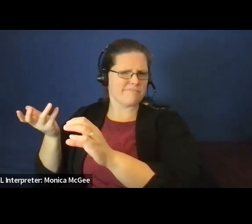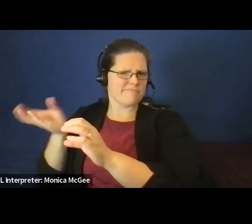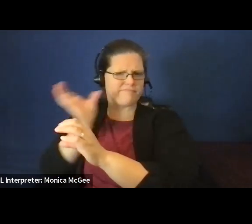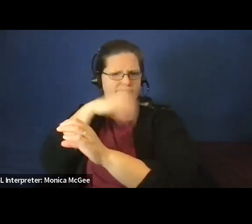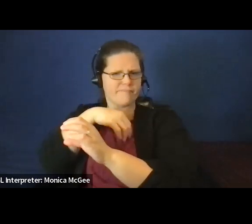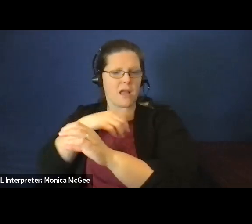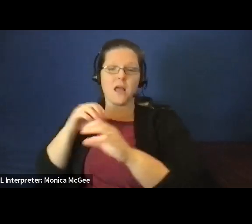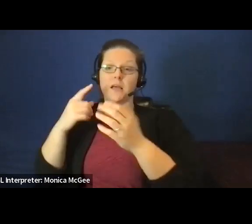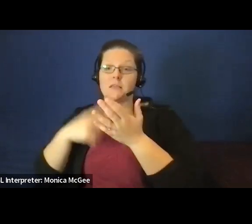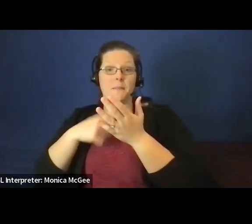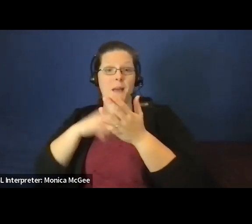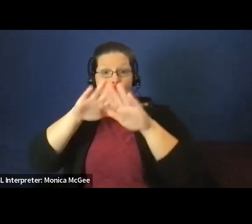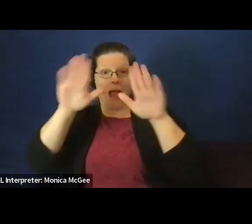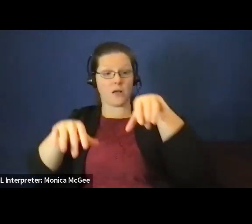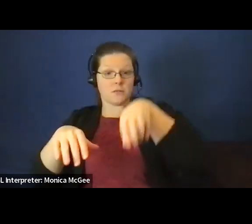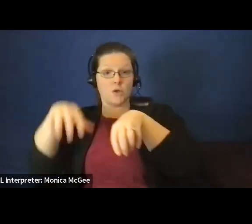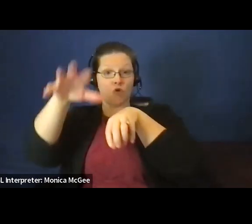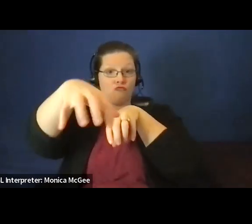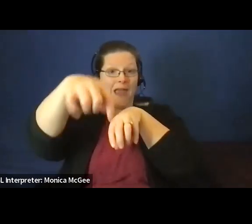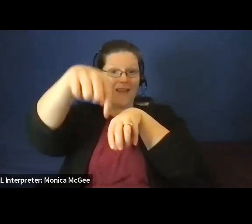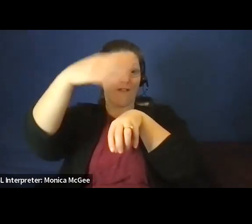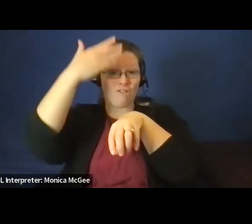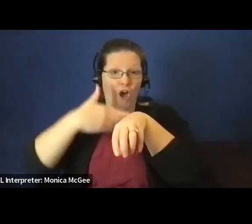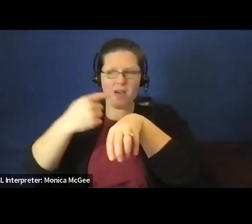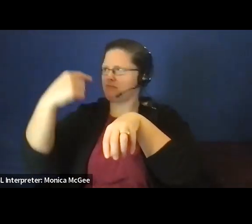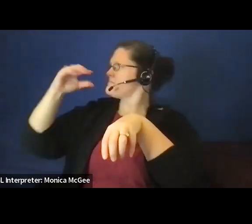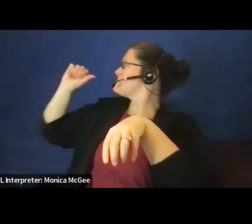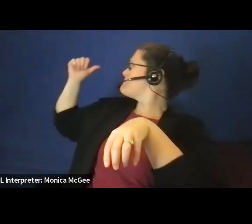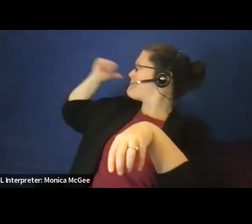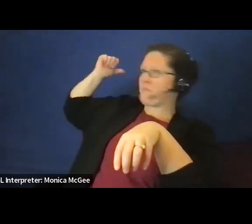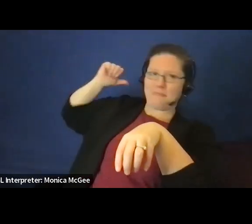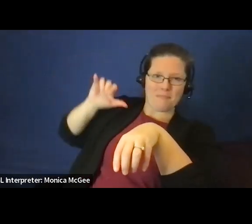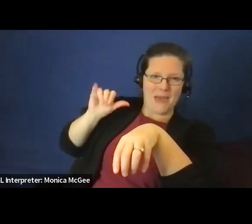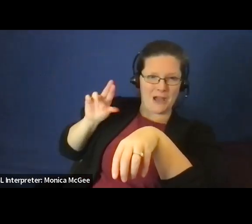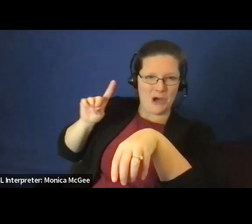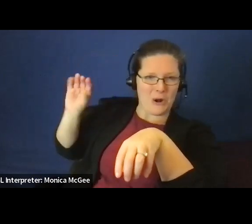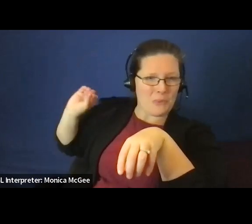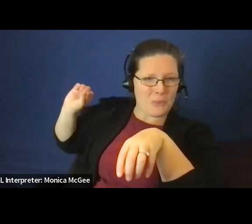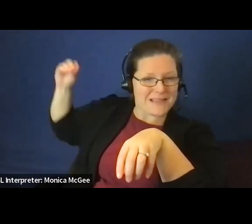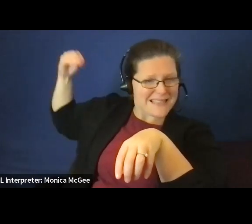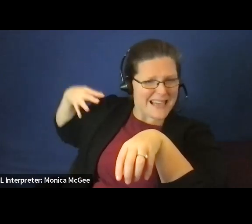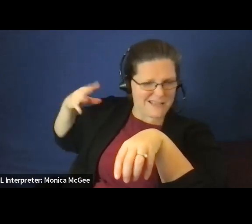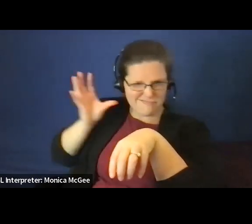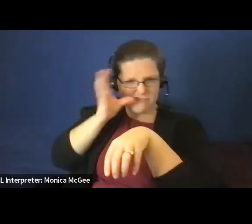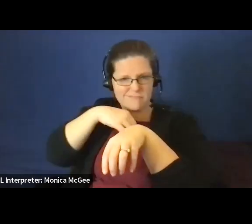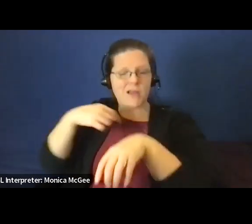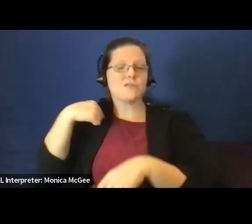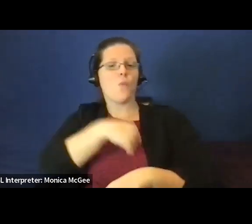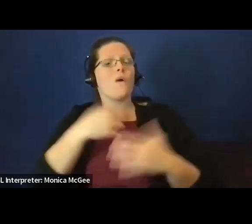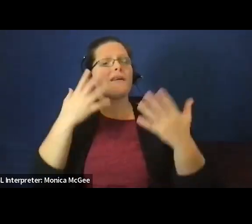that wall and barely receive anything. It can rain in your front yard and not